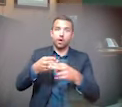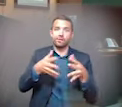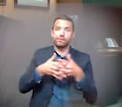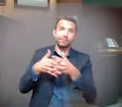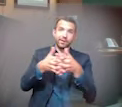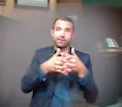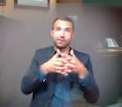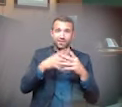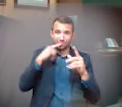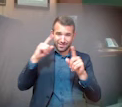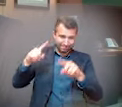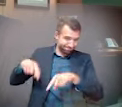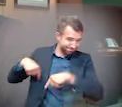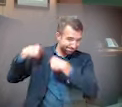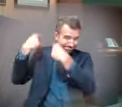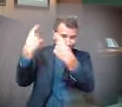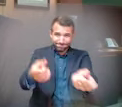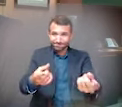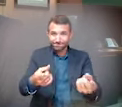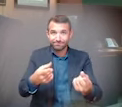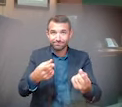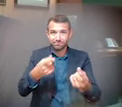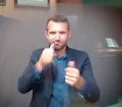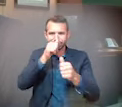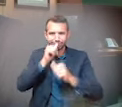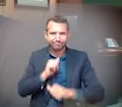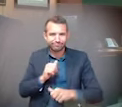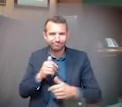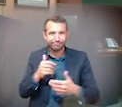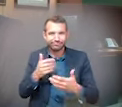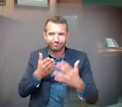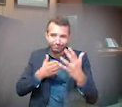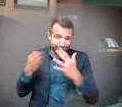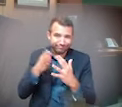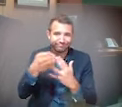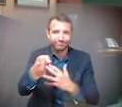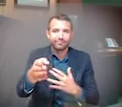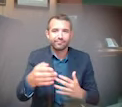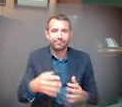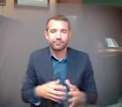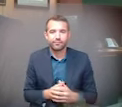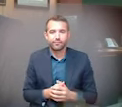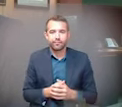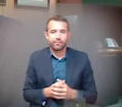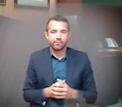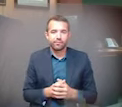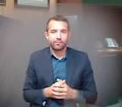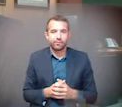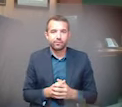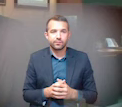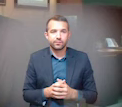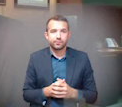And so, I think that there has always been this sort of interplay too.